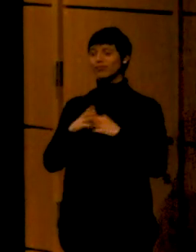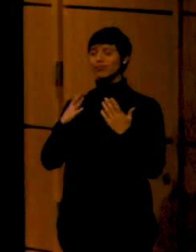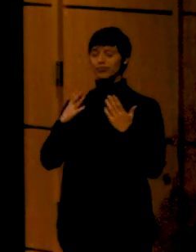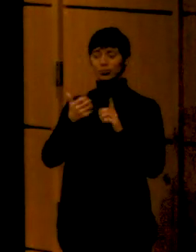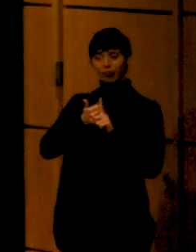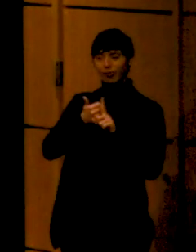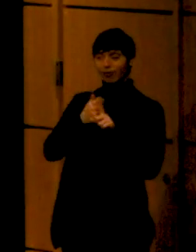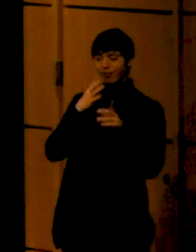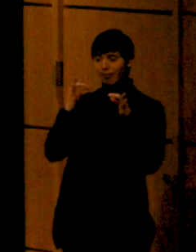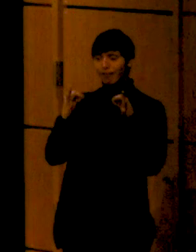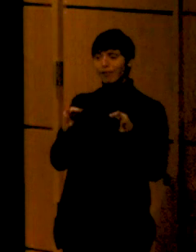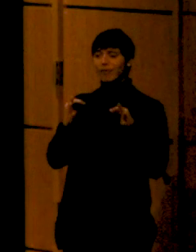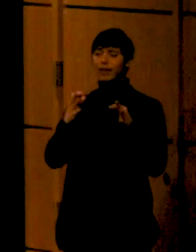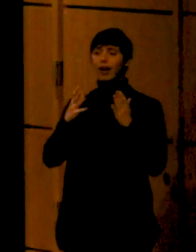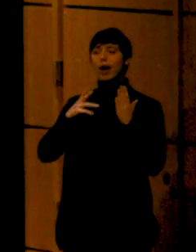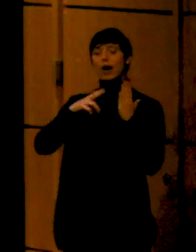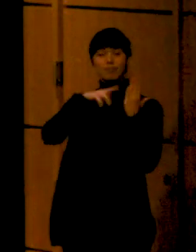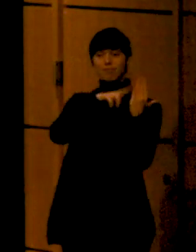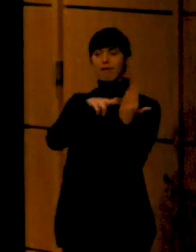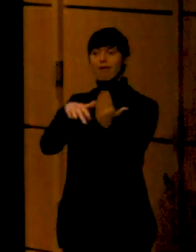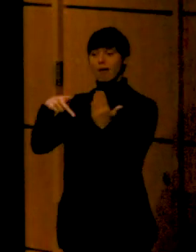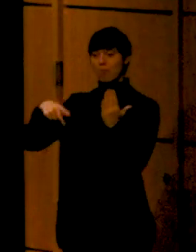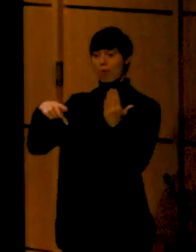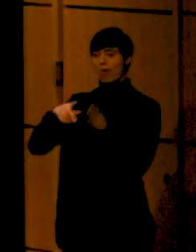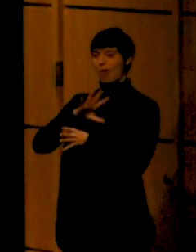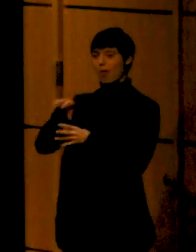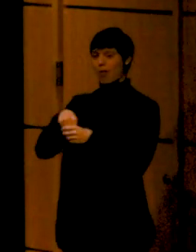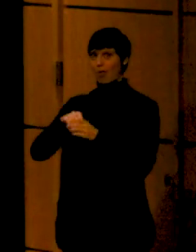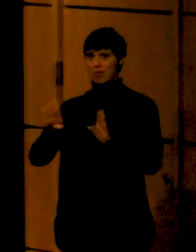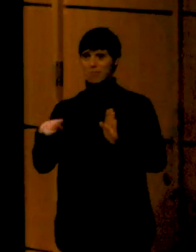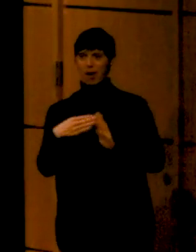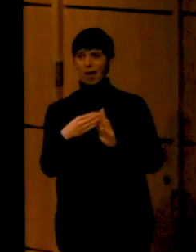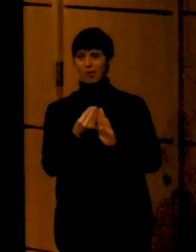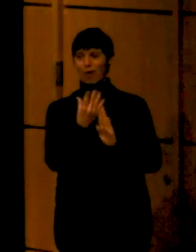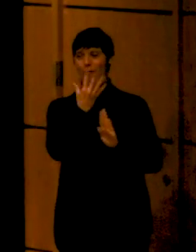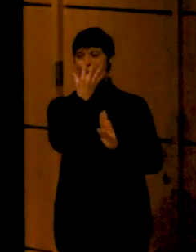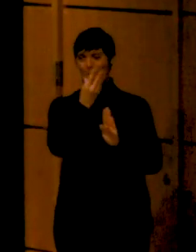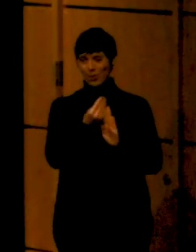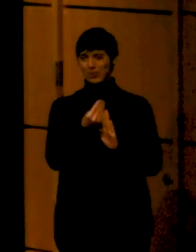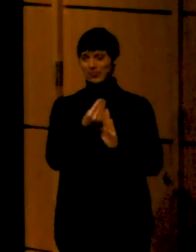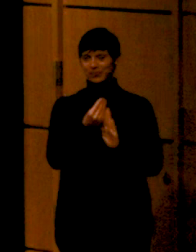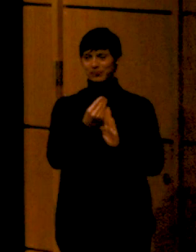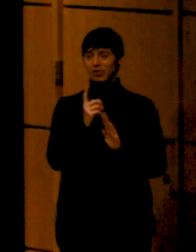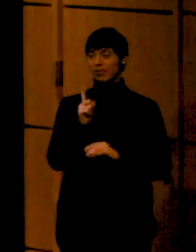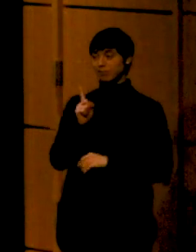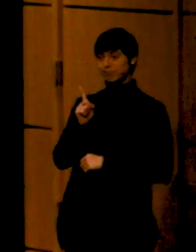depiction of Portland that he's done since has included the erupting volcano. And he made this work in 1980.